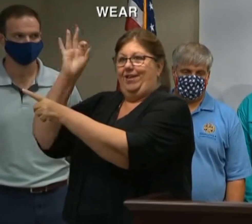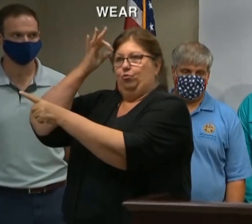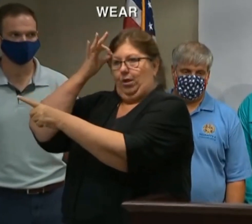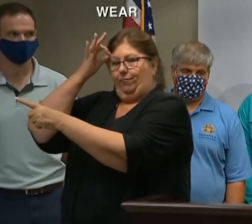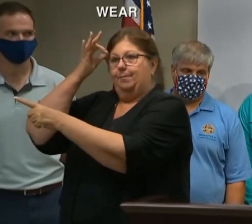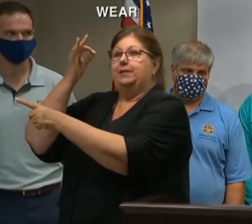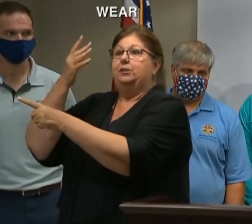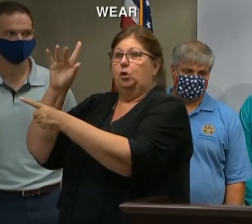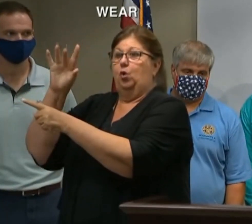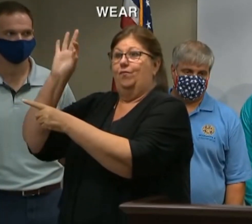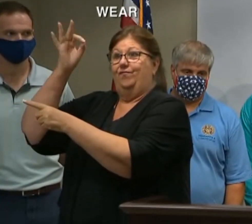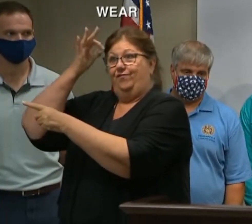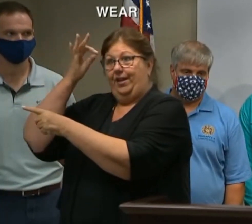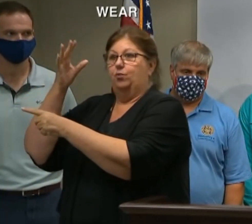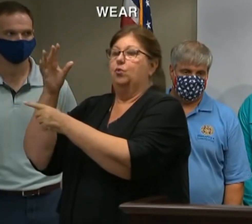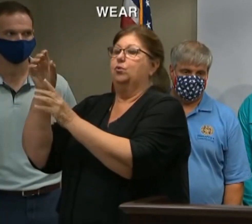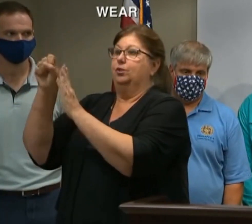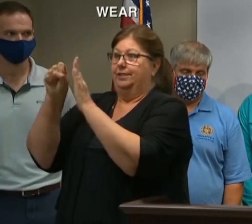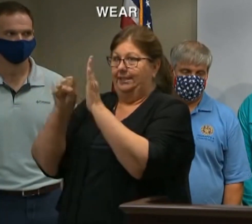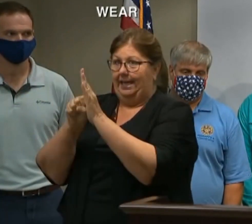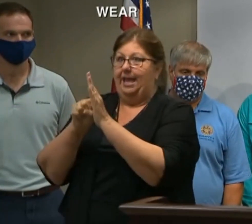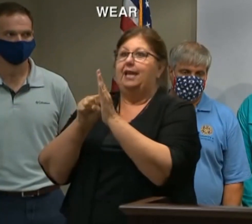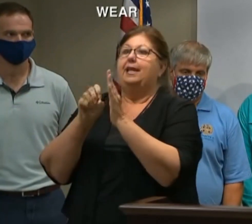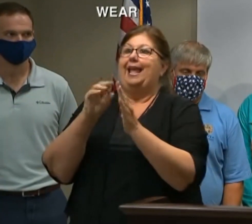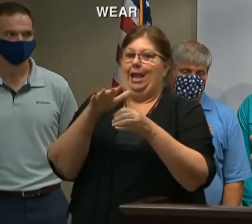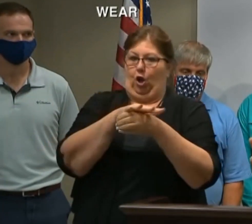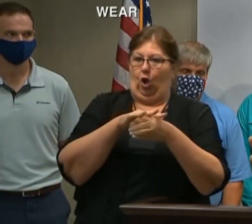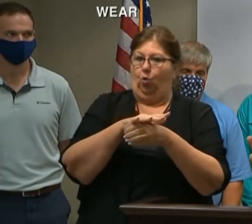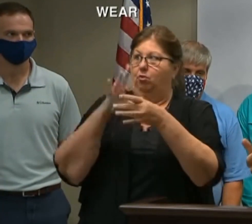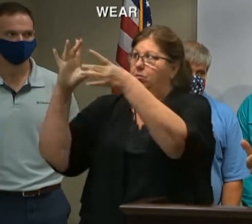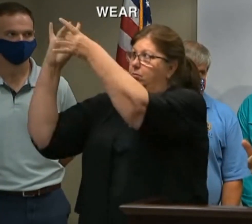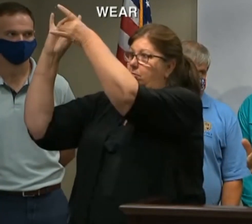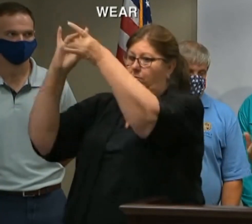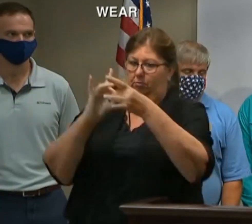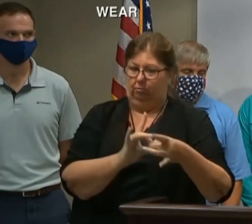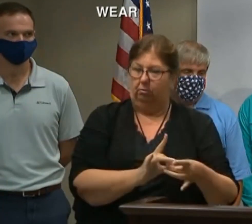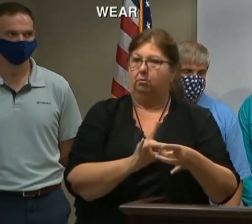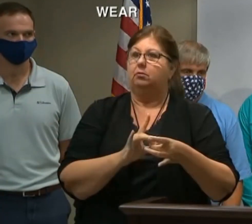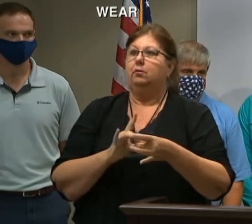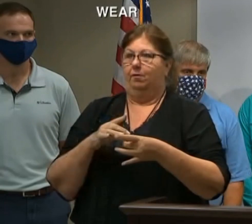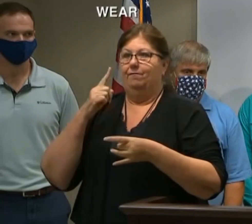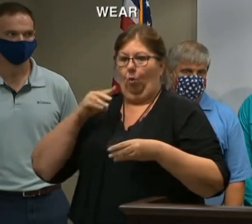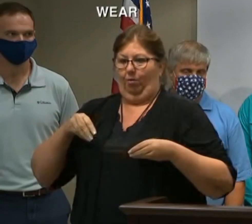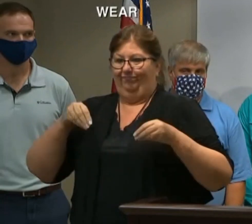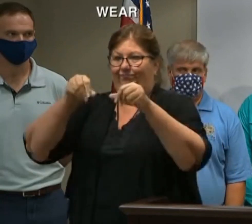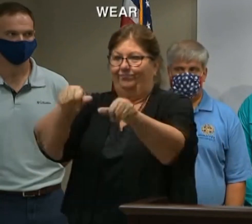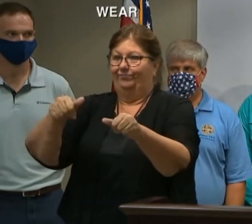the federal government the state and our local government working in concert again this has been remarkable to have the fema